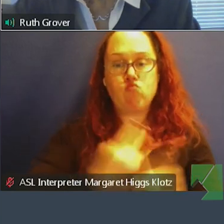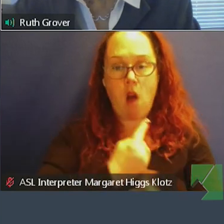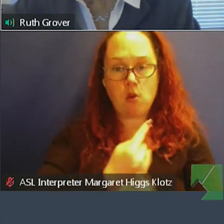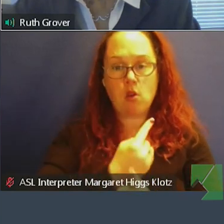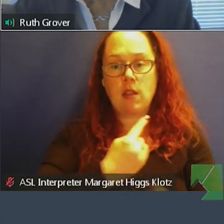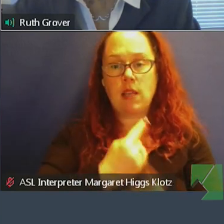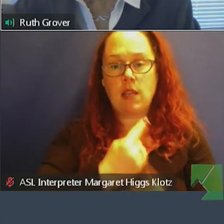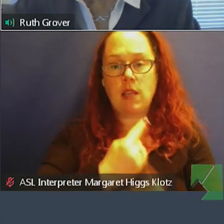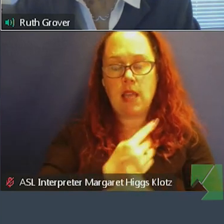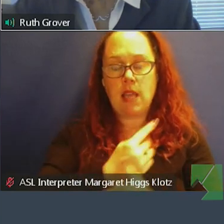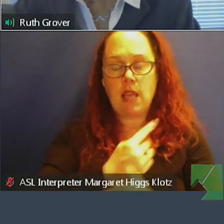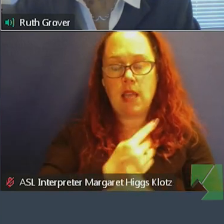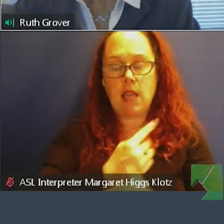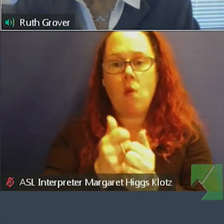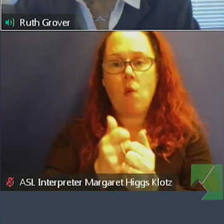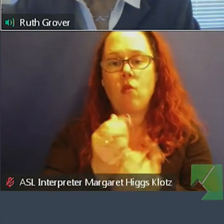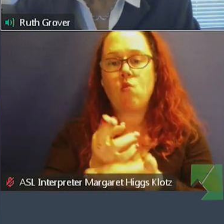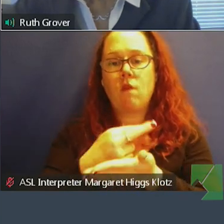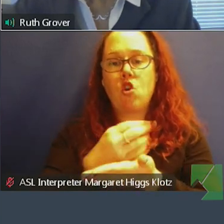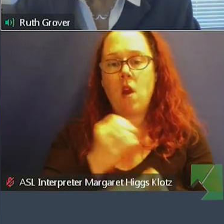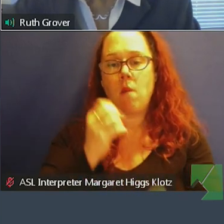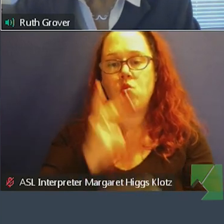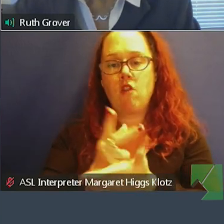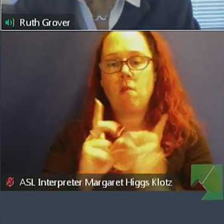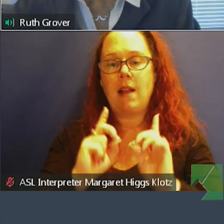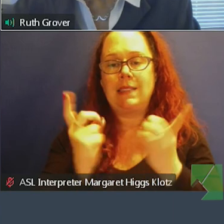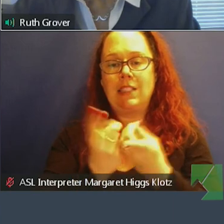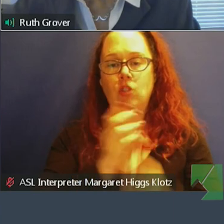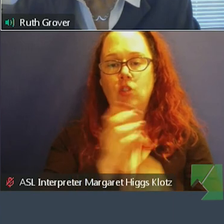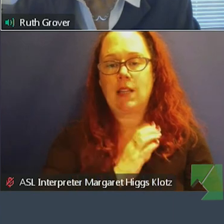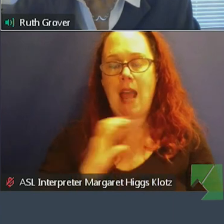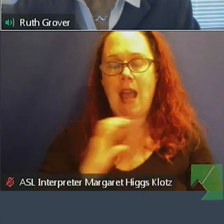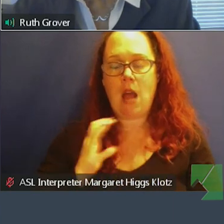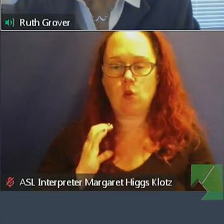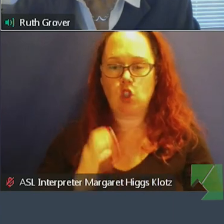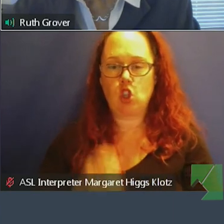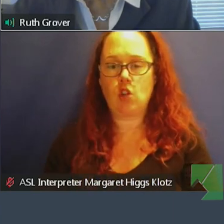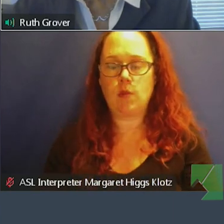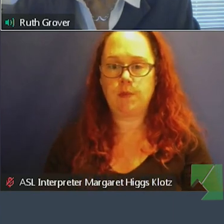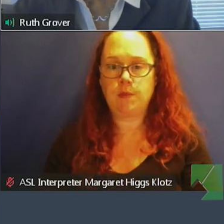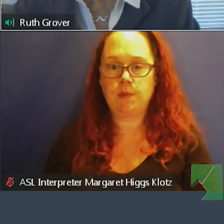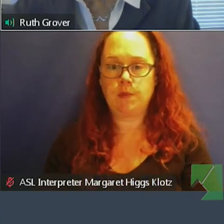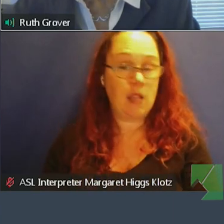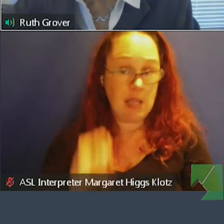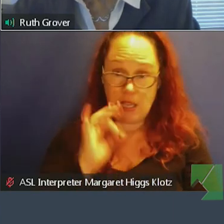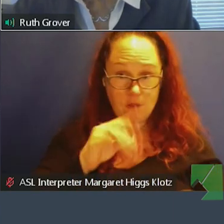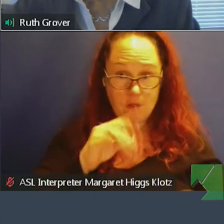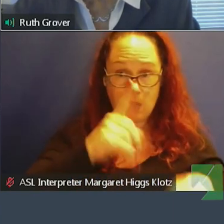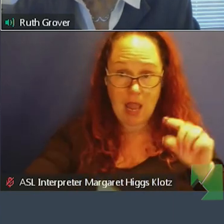review and approval by district council in the alternative, should the planning board decide to act on the project